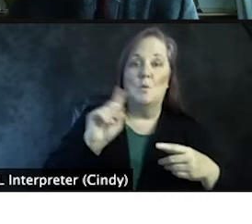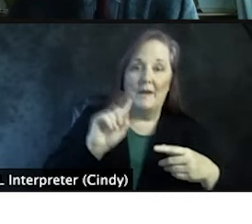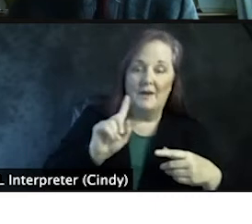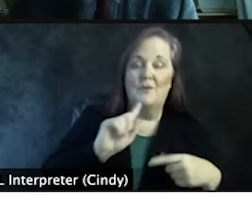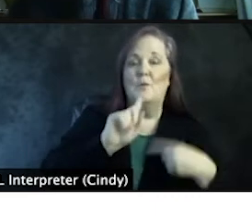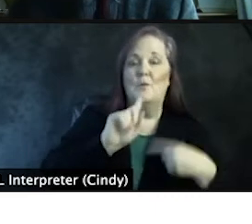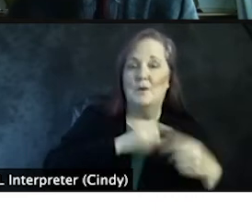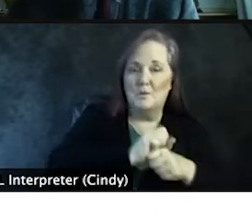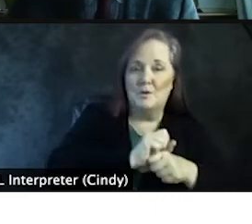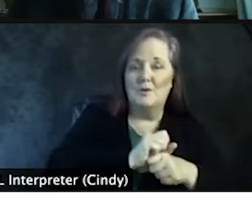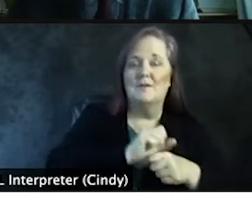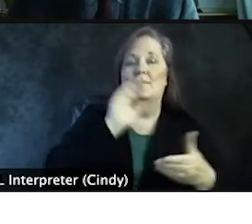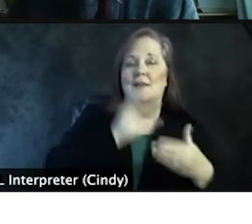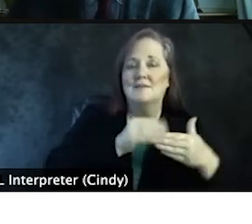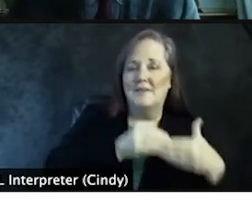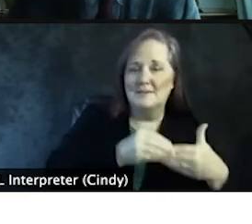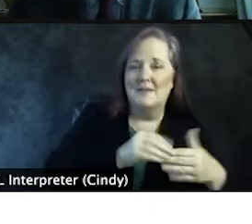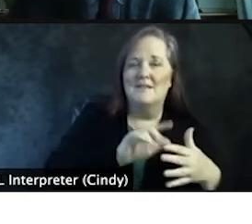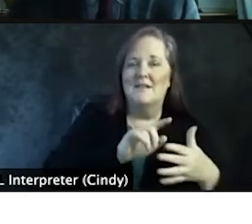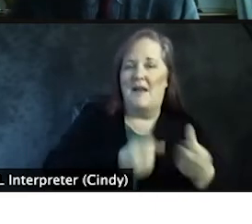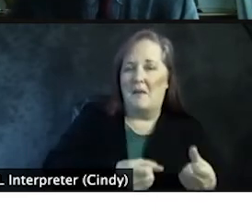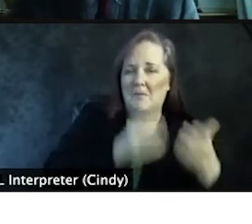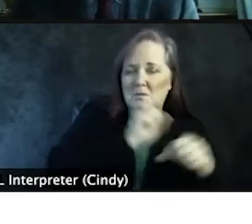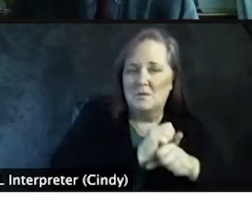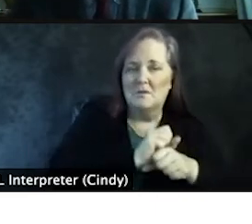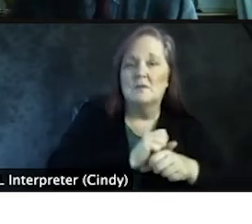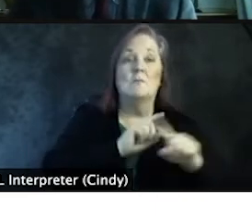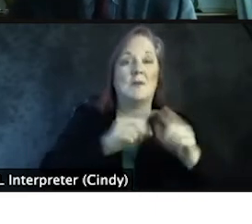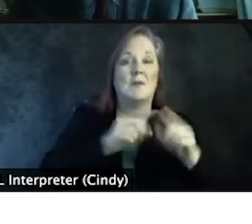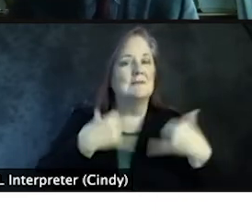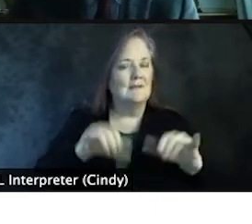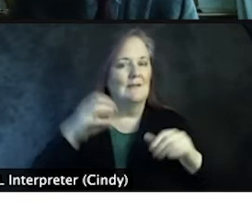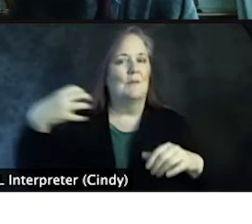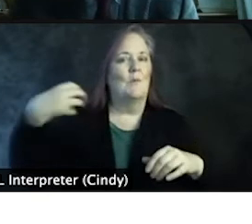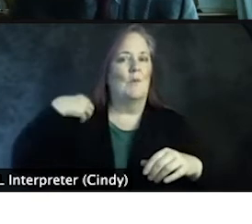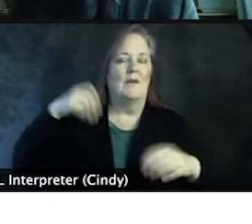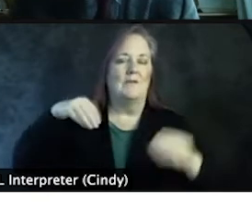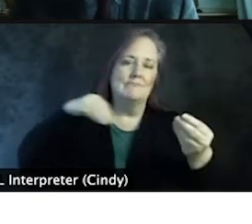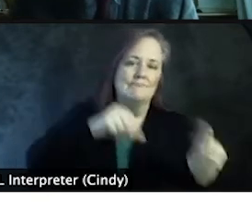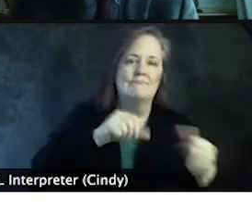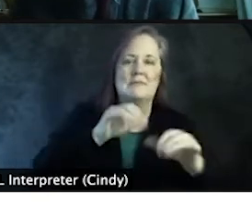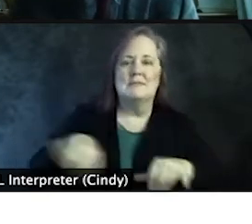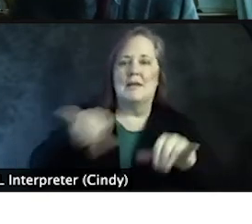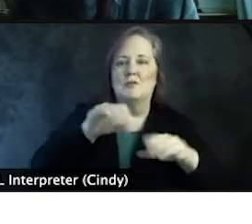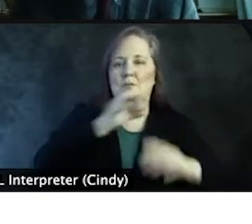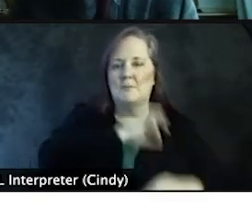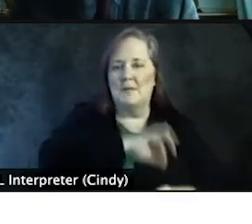we believe that the drivers themselves as well as stockholders in these companies would pay higher income taxes.